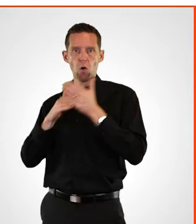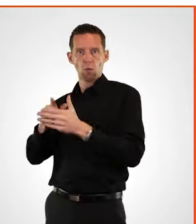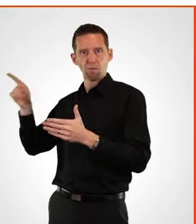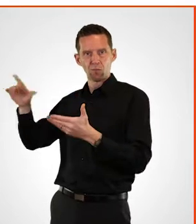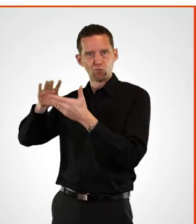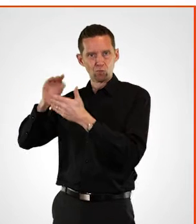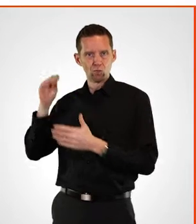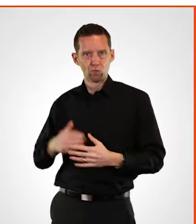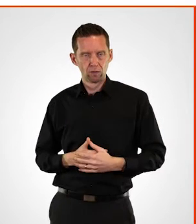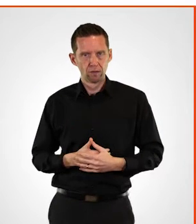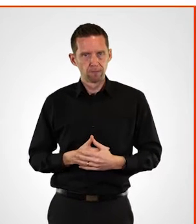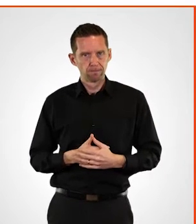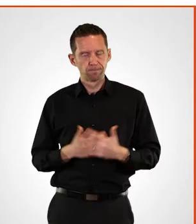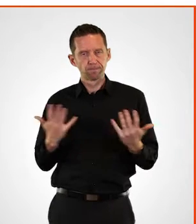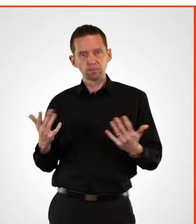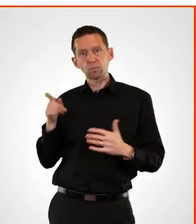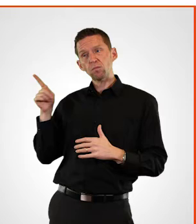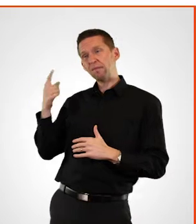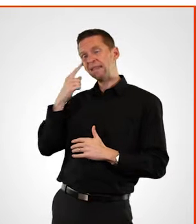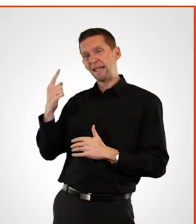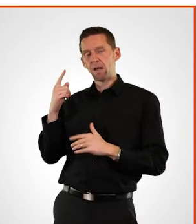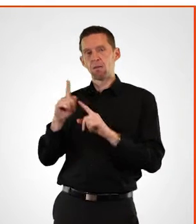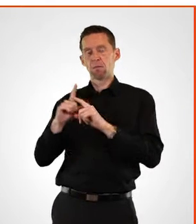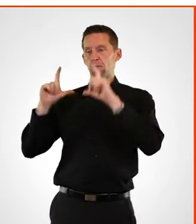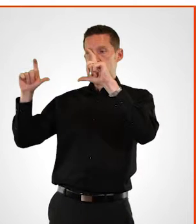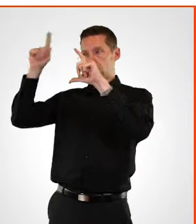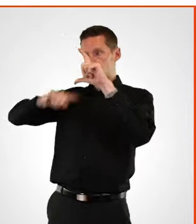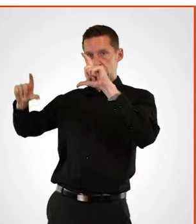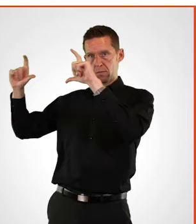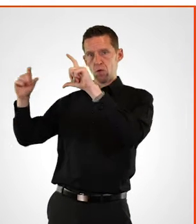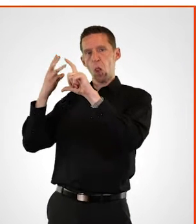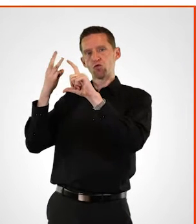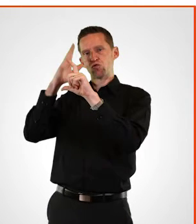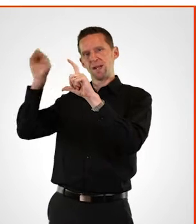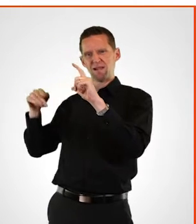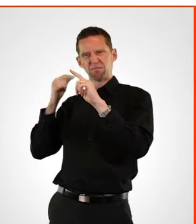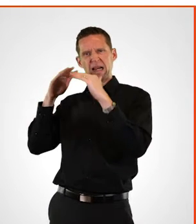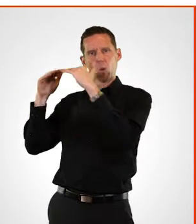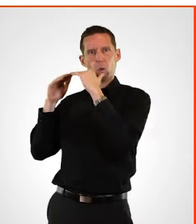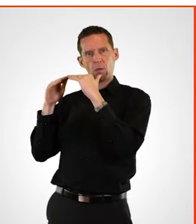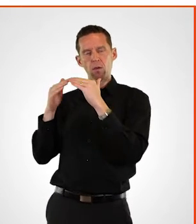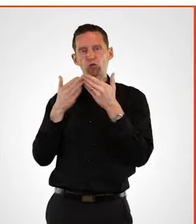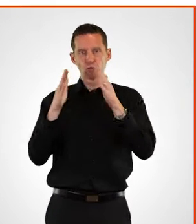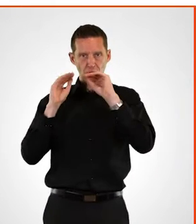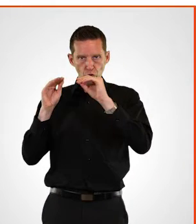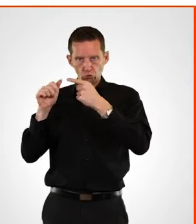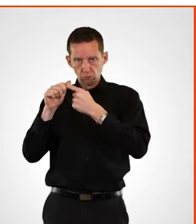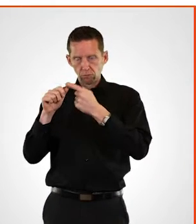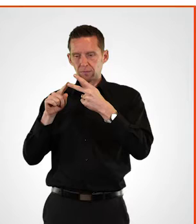And as you see here, it's almost divided into three equal parts, the general education part,